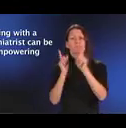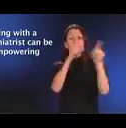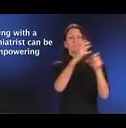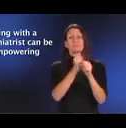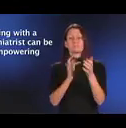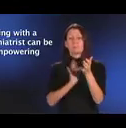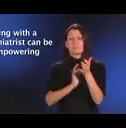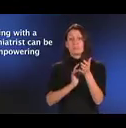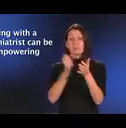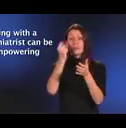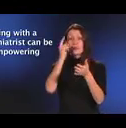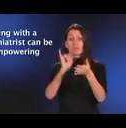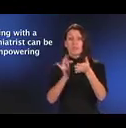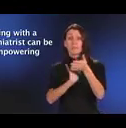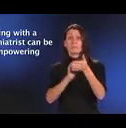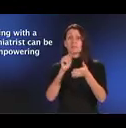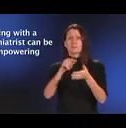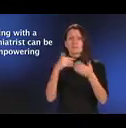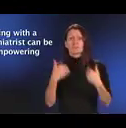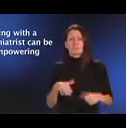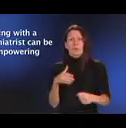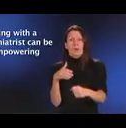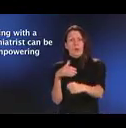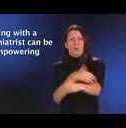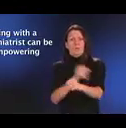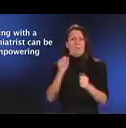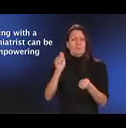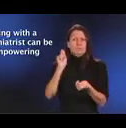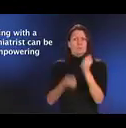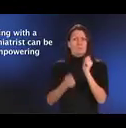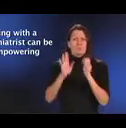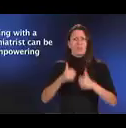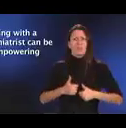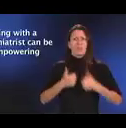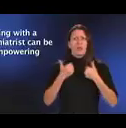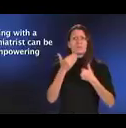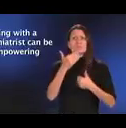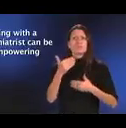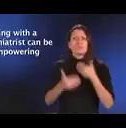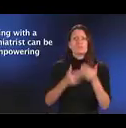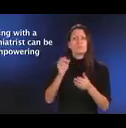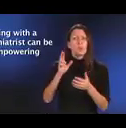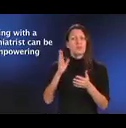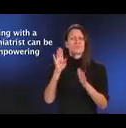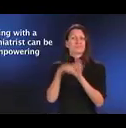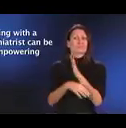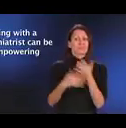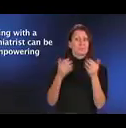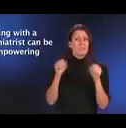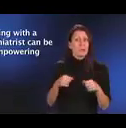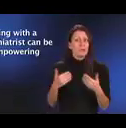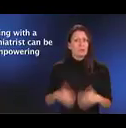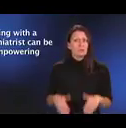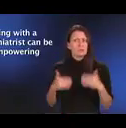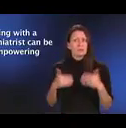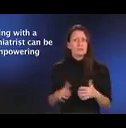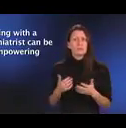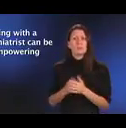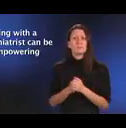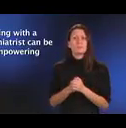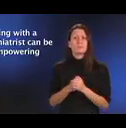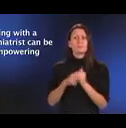And this medicine can be very powerful and impact your life in a negative way.